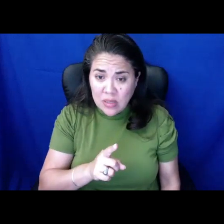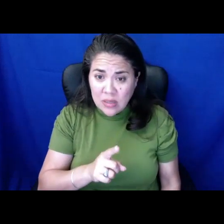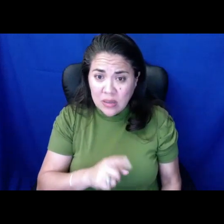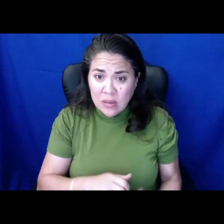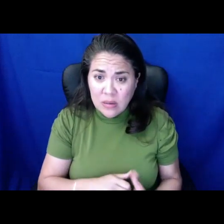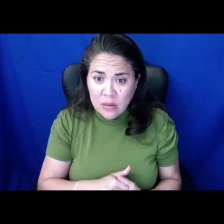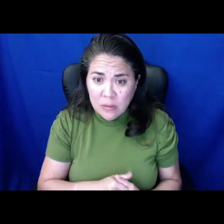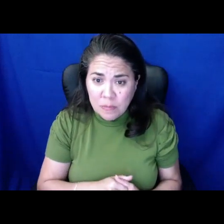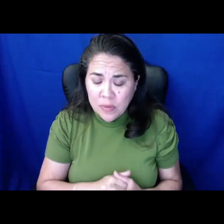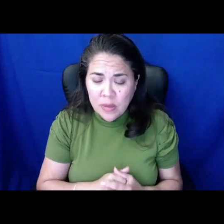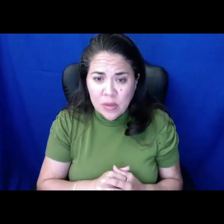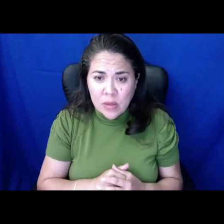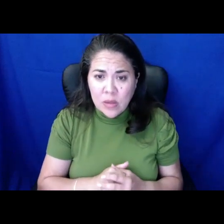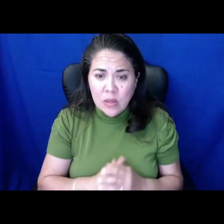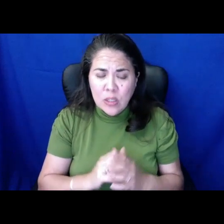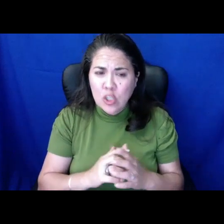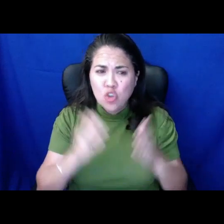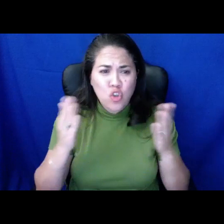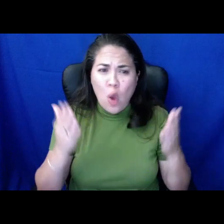Raymond Antrobus (He/Him): So much of so much of what what happens in.